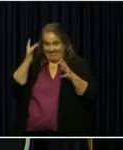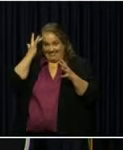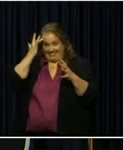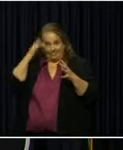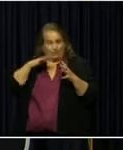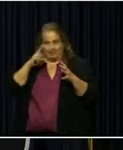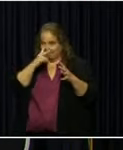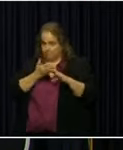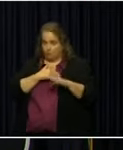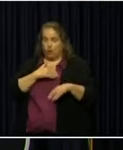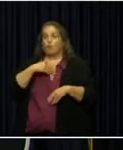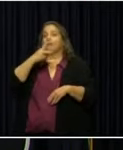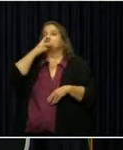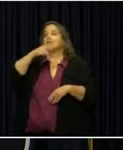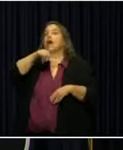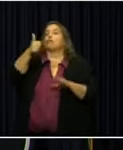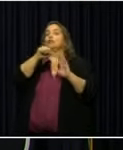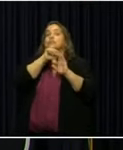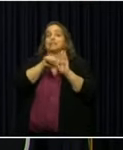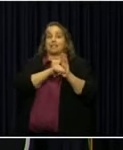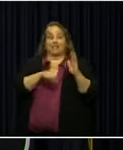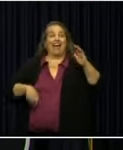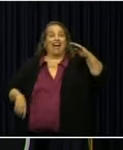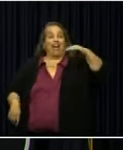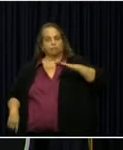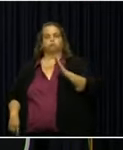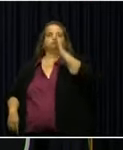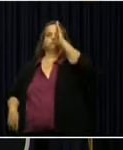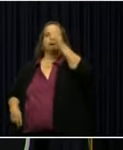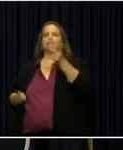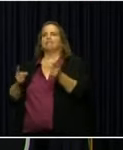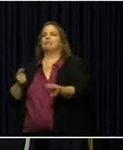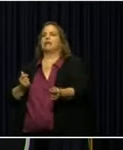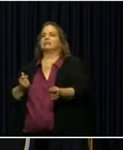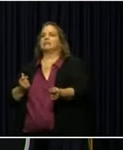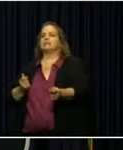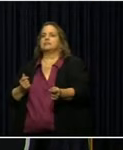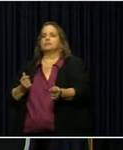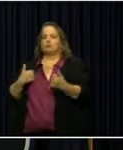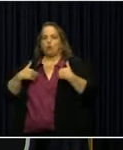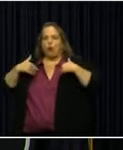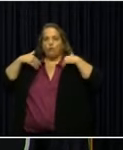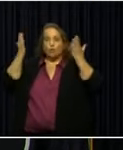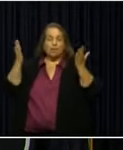IN TERMS OF -- THIS SOUNDS